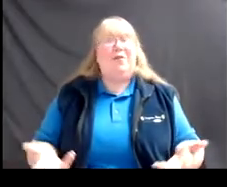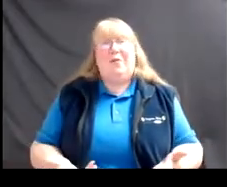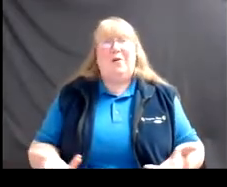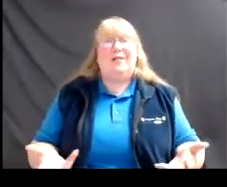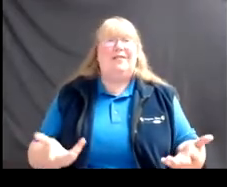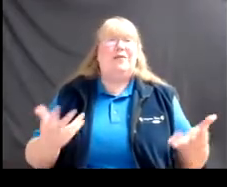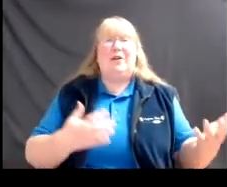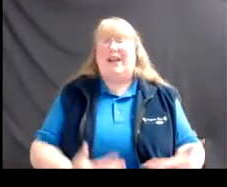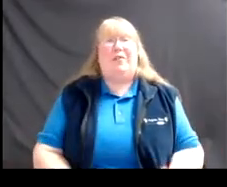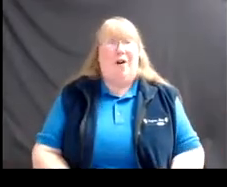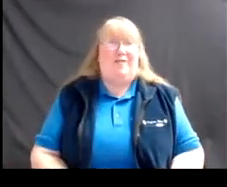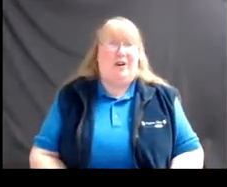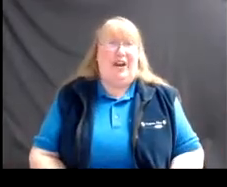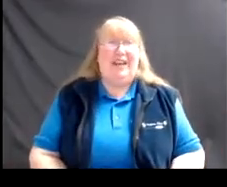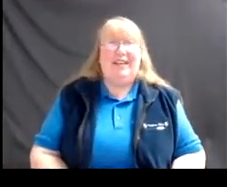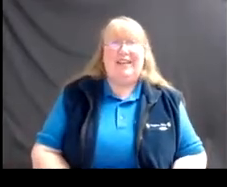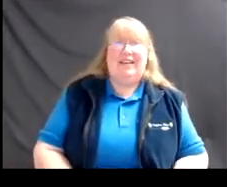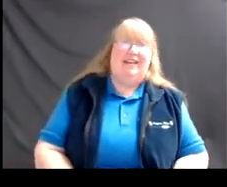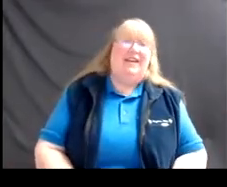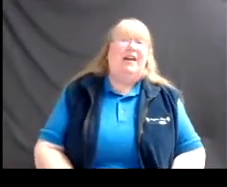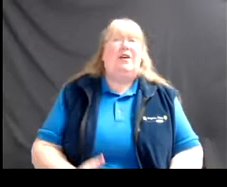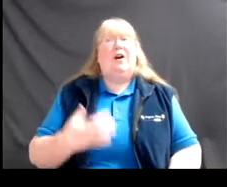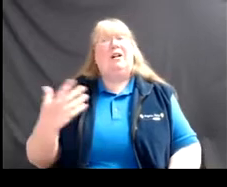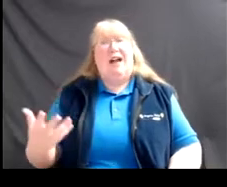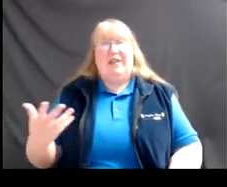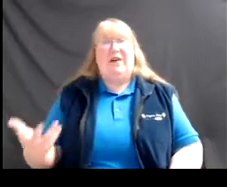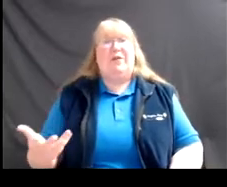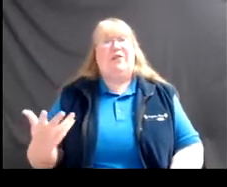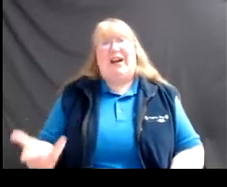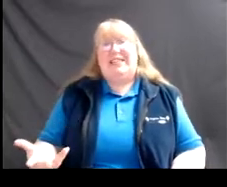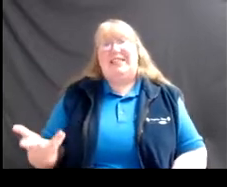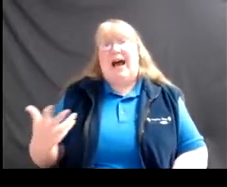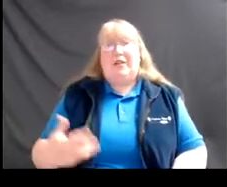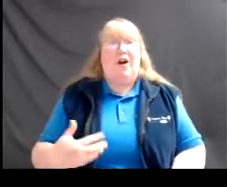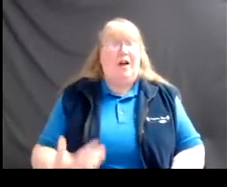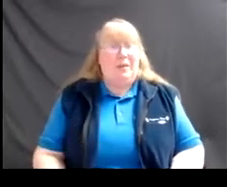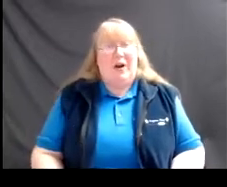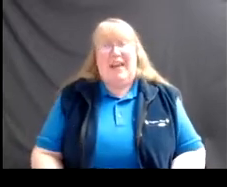folks who are deaf or hard of hearing. There are a lot of other devices out there on the market,